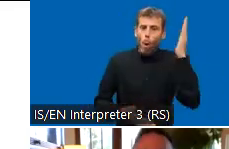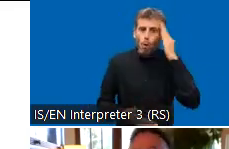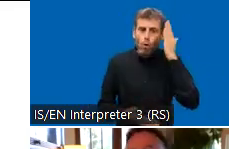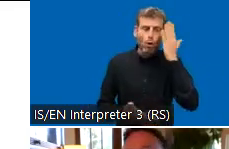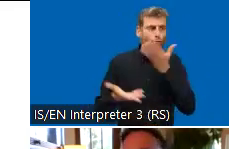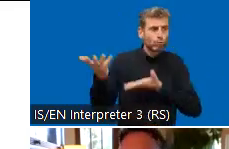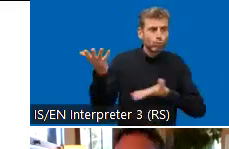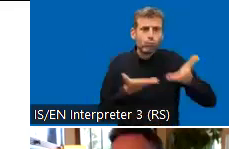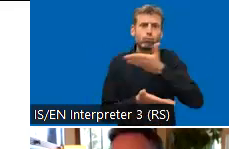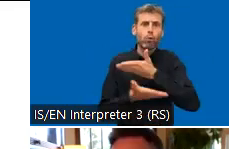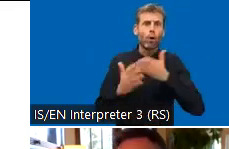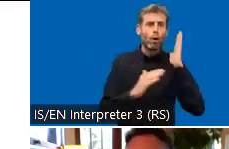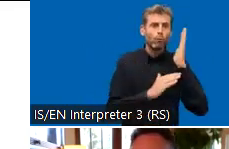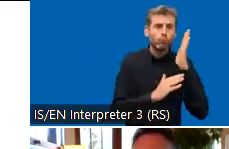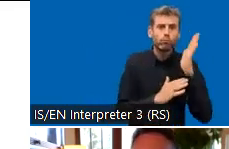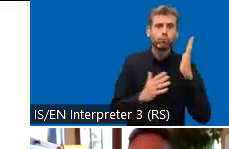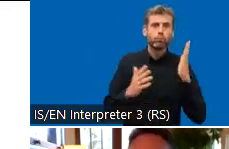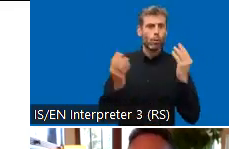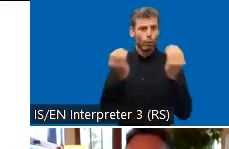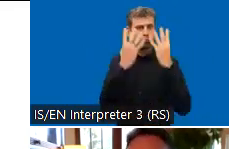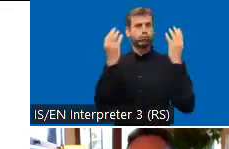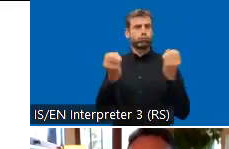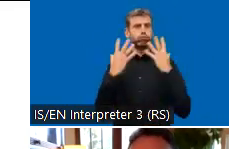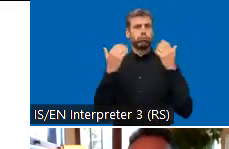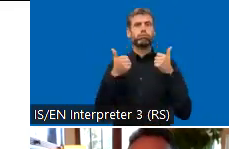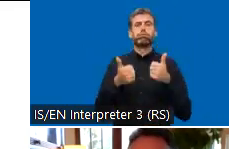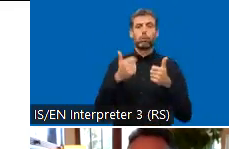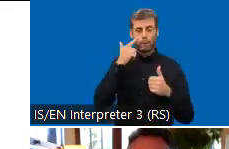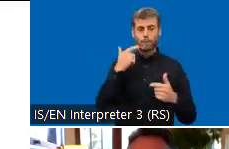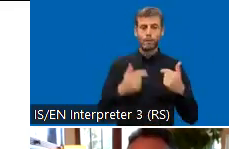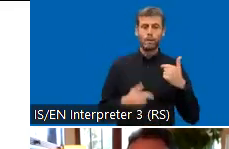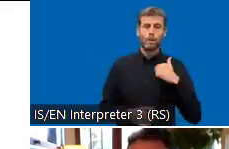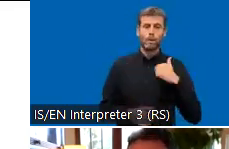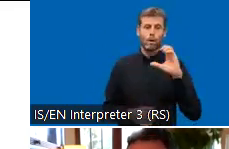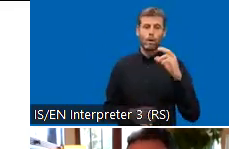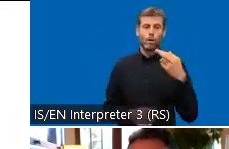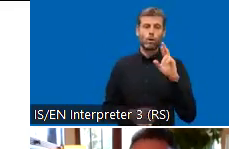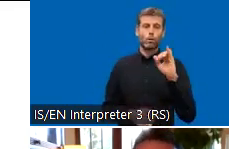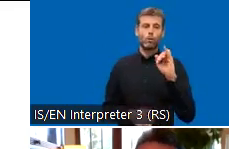So my name is Christopher Lee, and I am the managing director of IAAP. I have been here